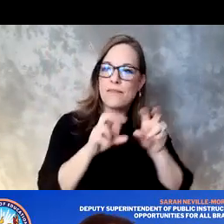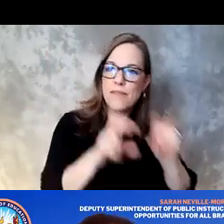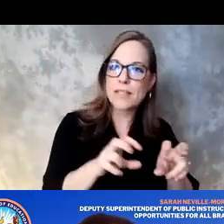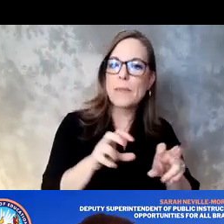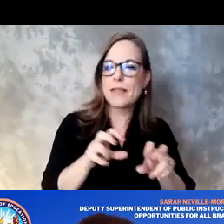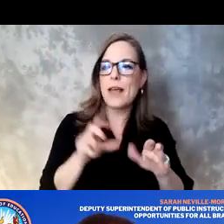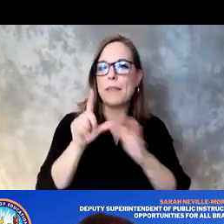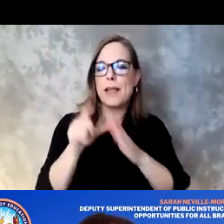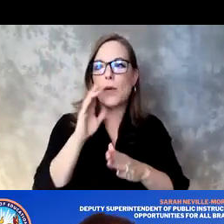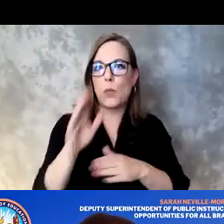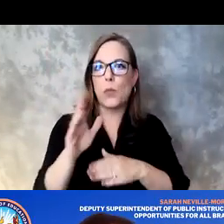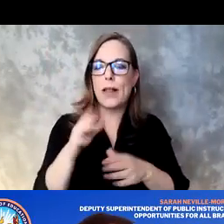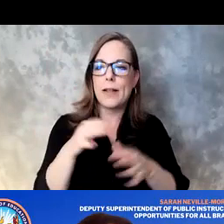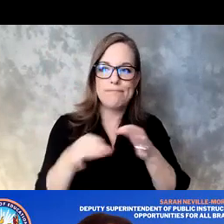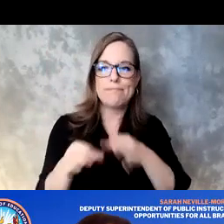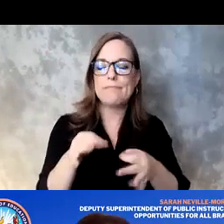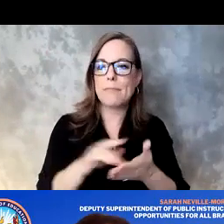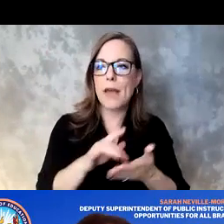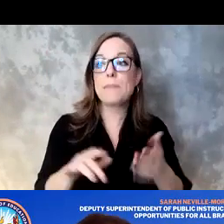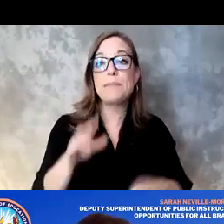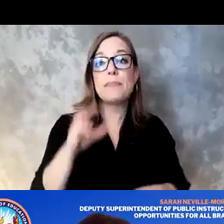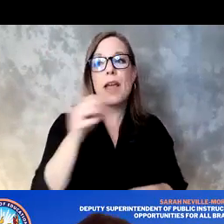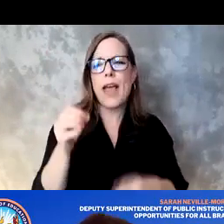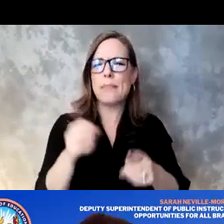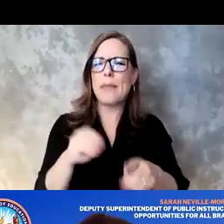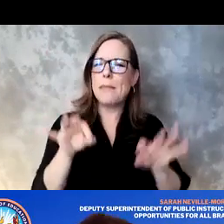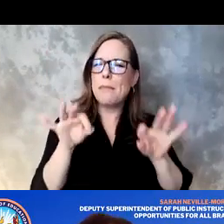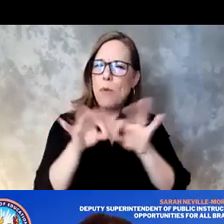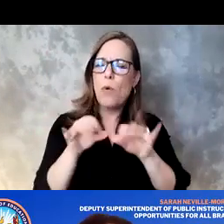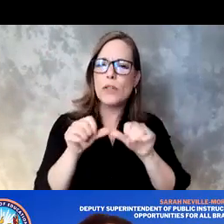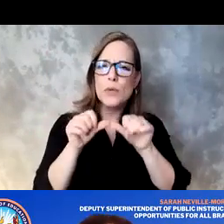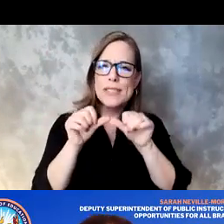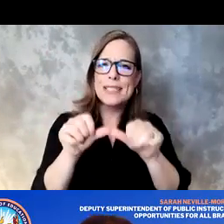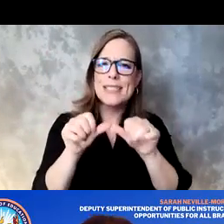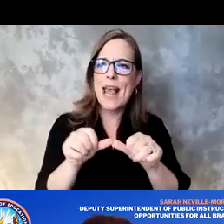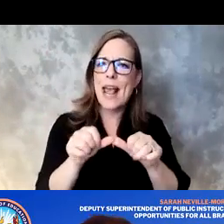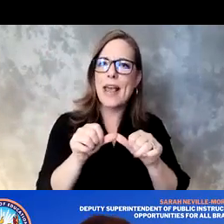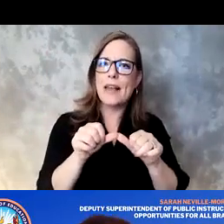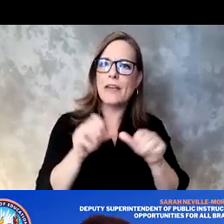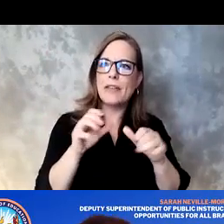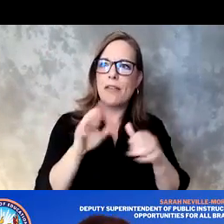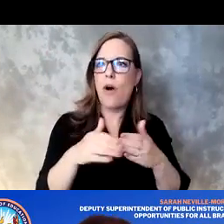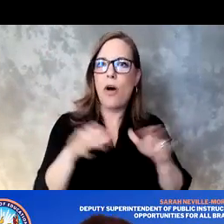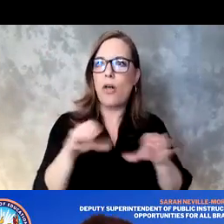points to the importance of sustaining those impacts. So we view our focus on PreK to Third